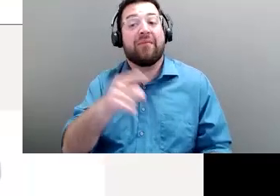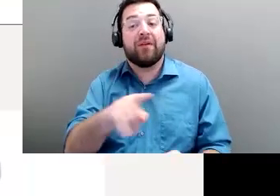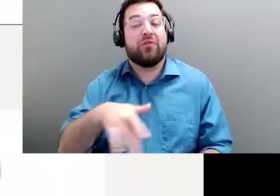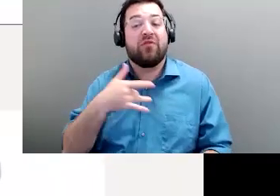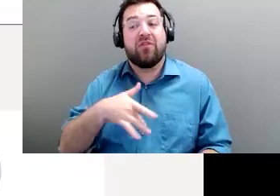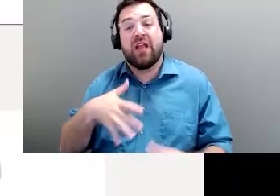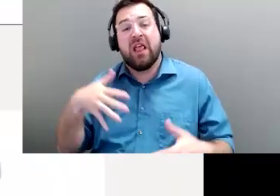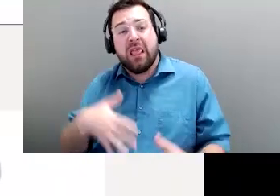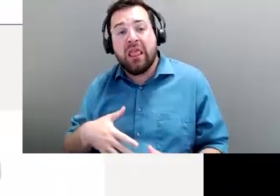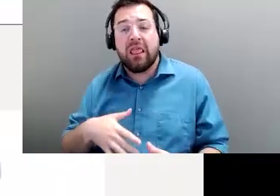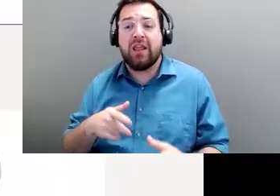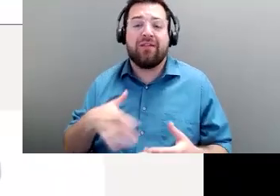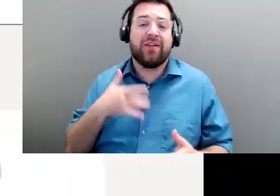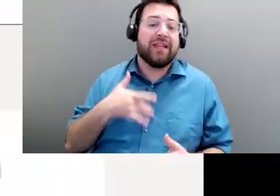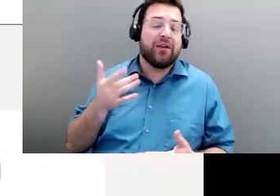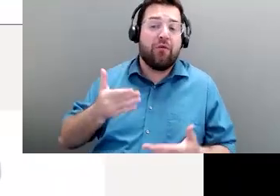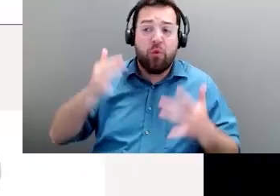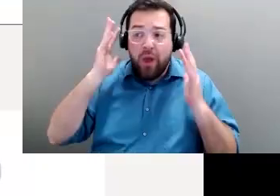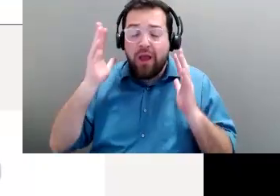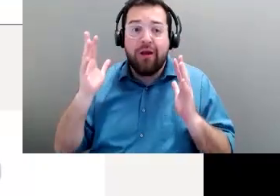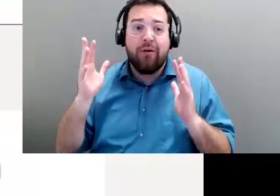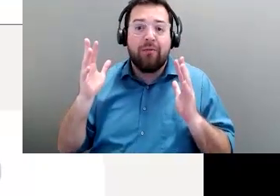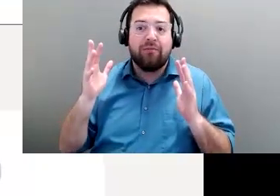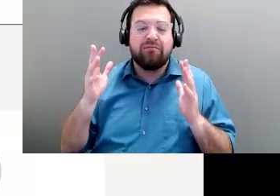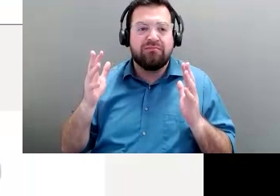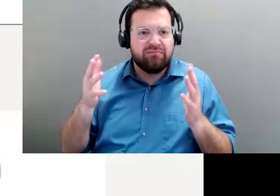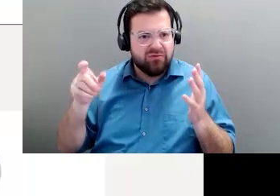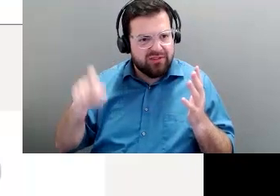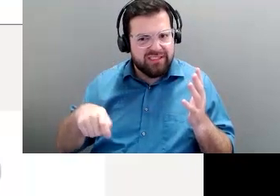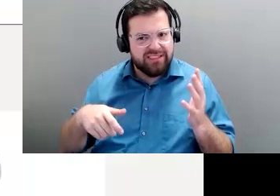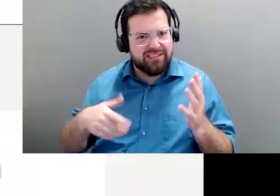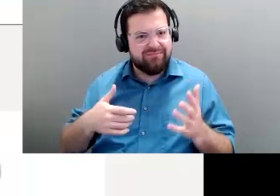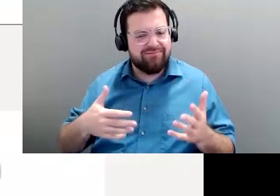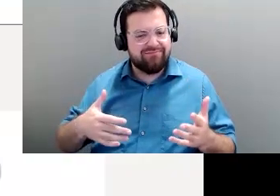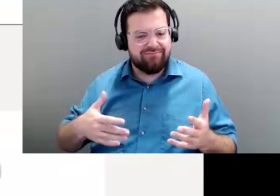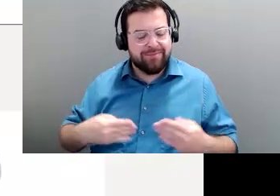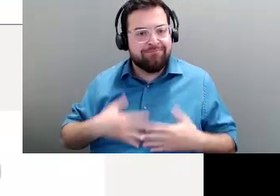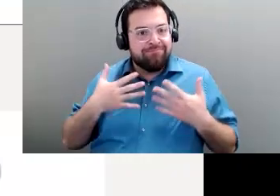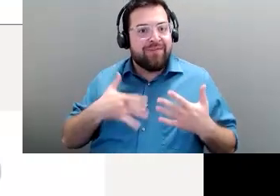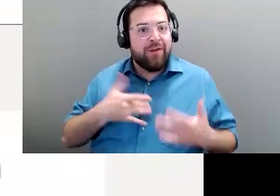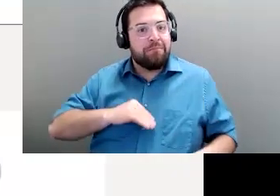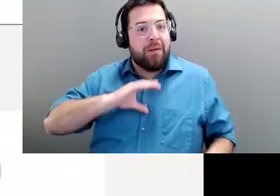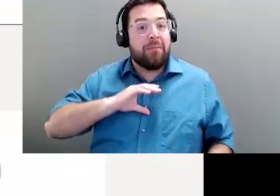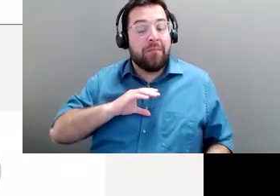if you're getting a little overwhelmed and you want to feel good, send the students who got, you know,